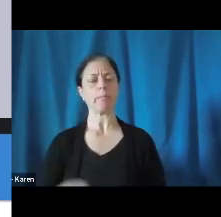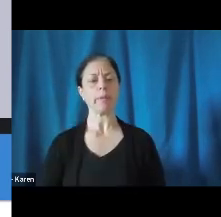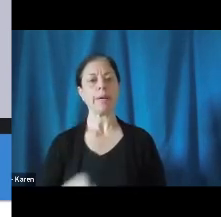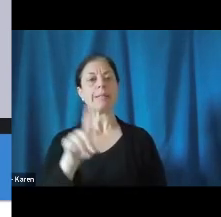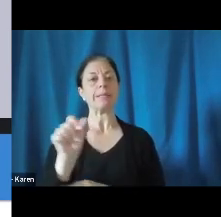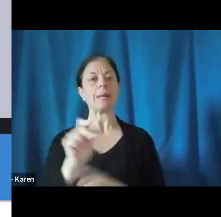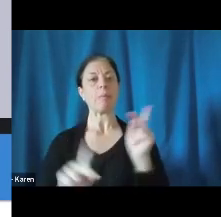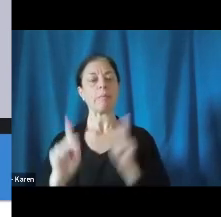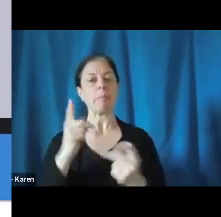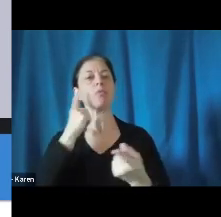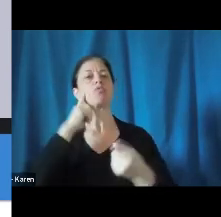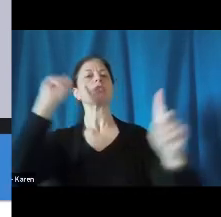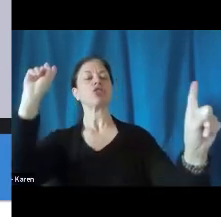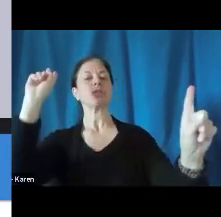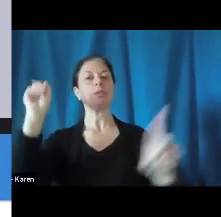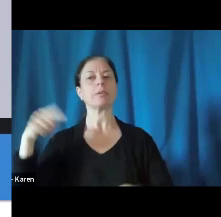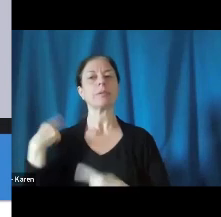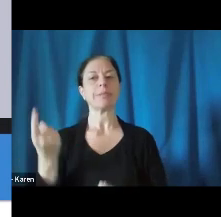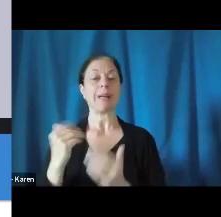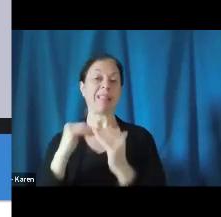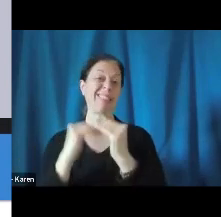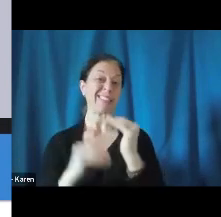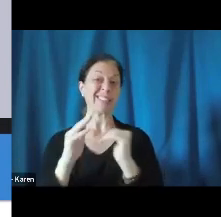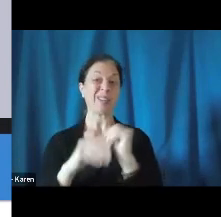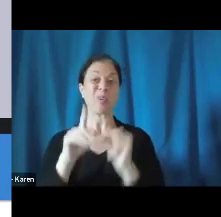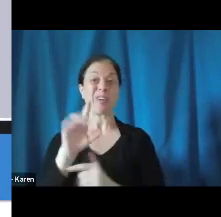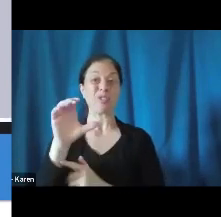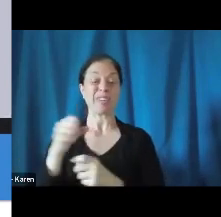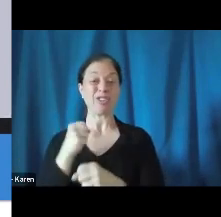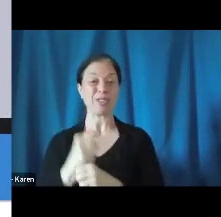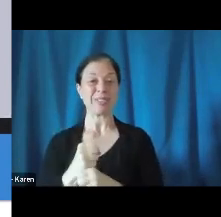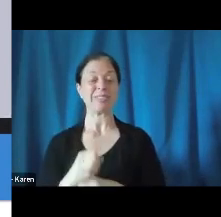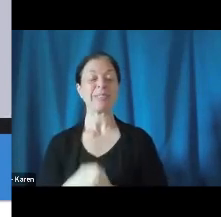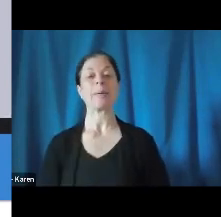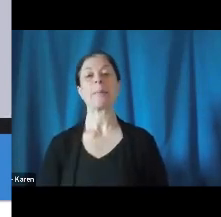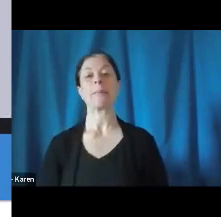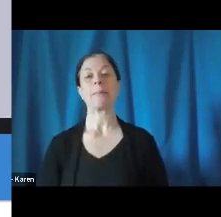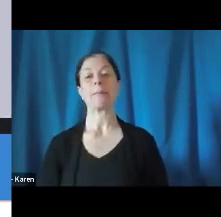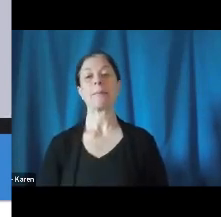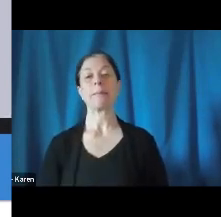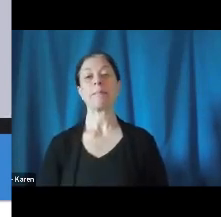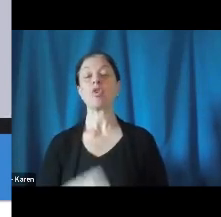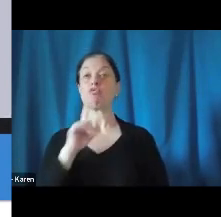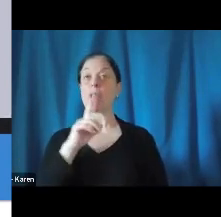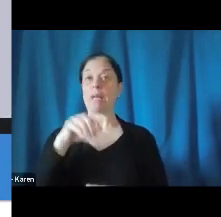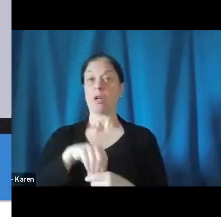and there's an incredible disability